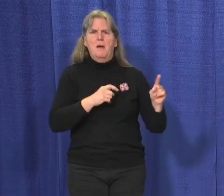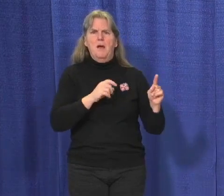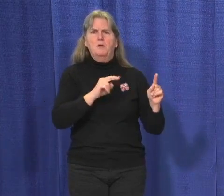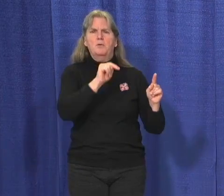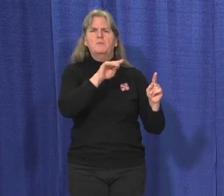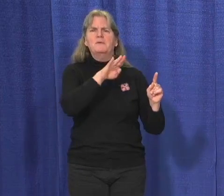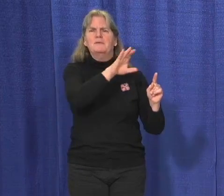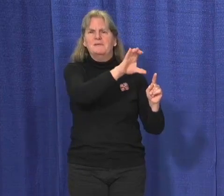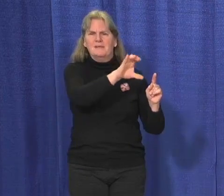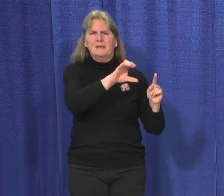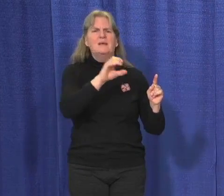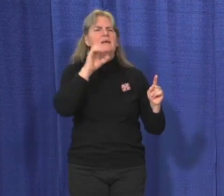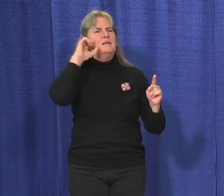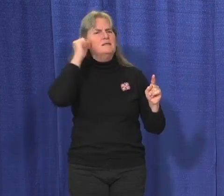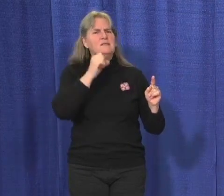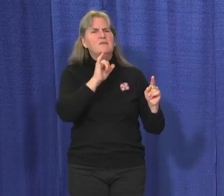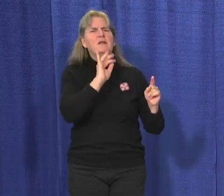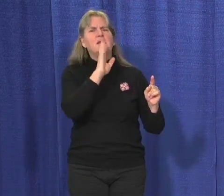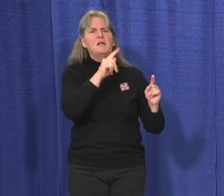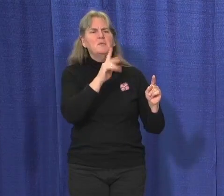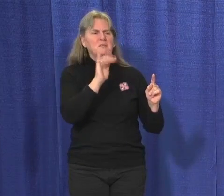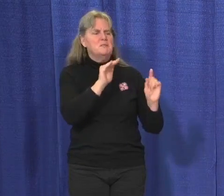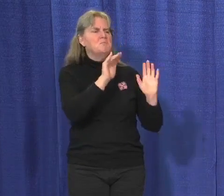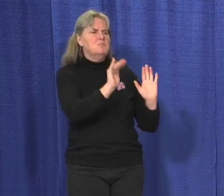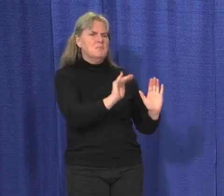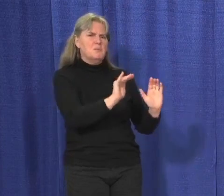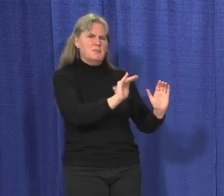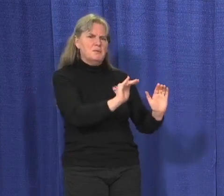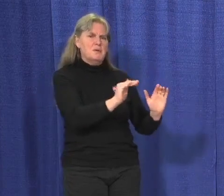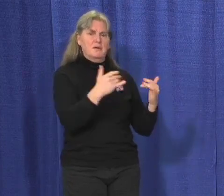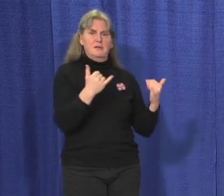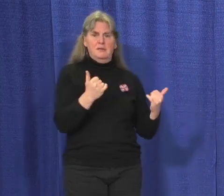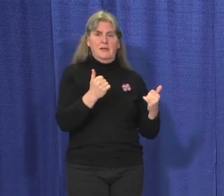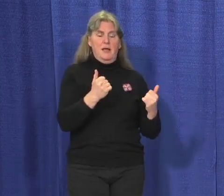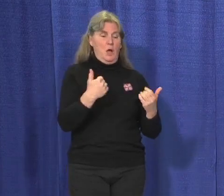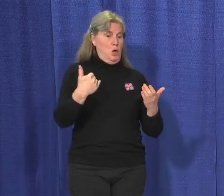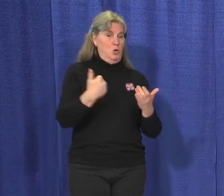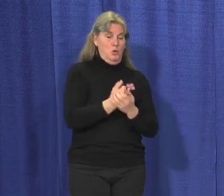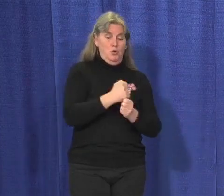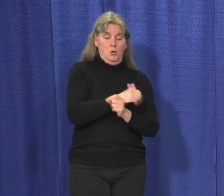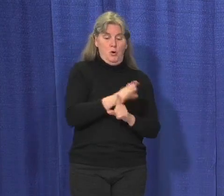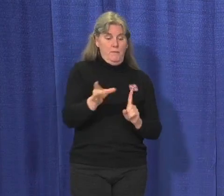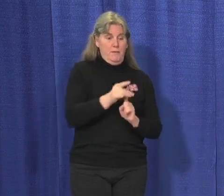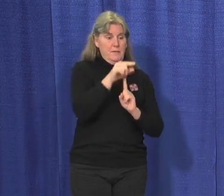mine in Northern BC has settled. There are no new cases at the